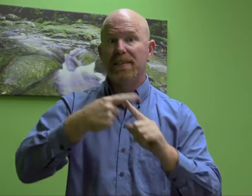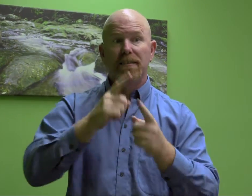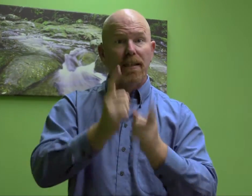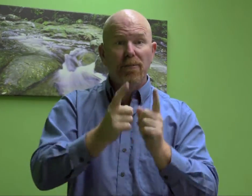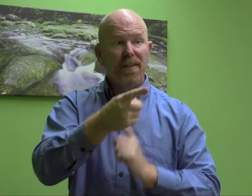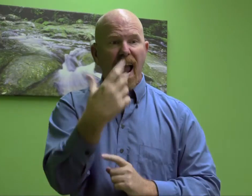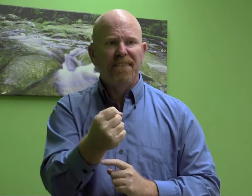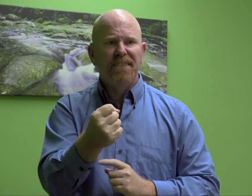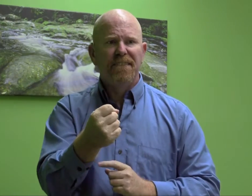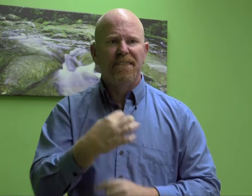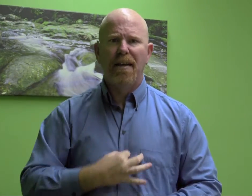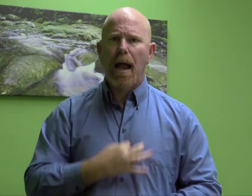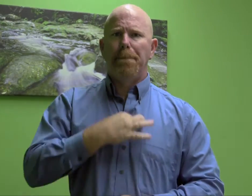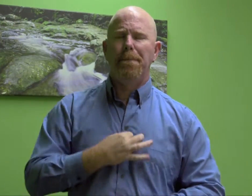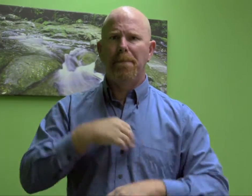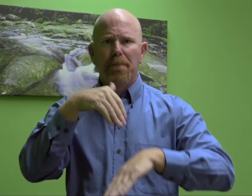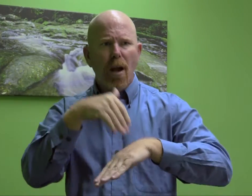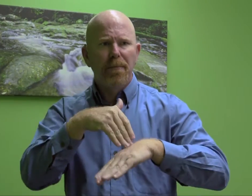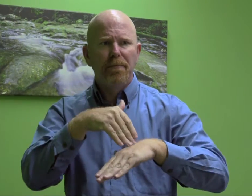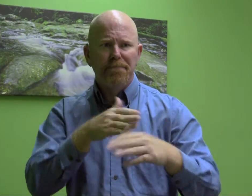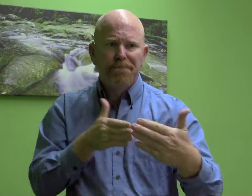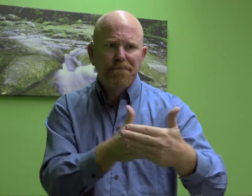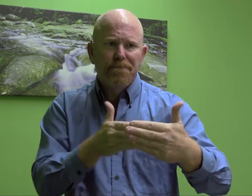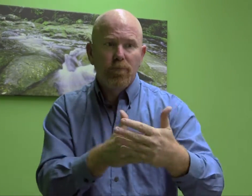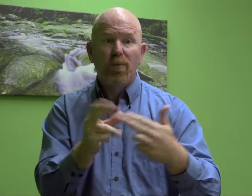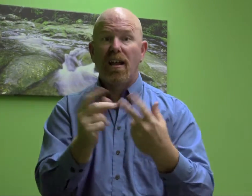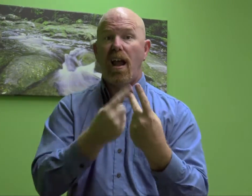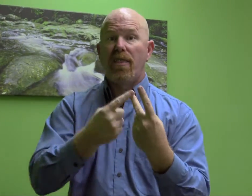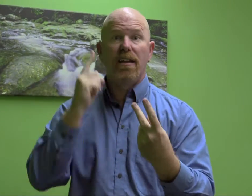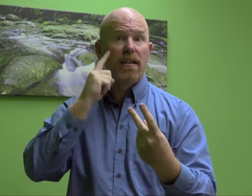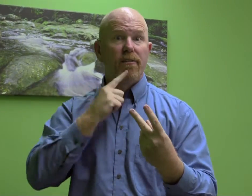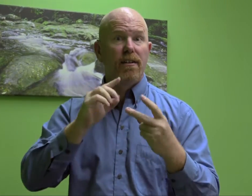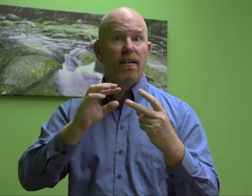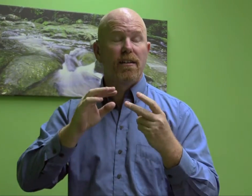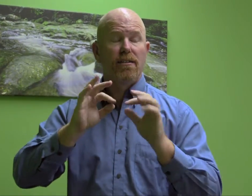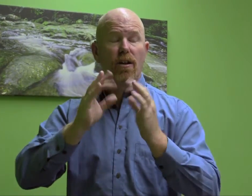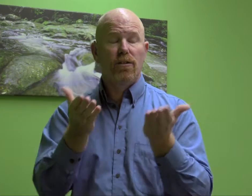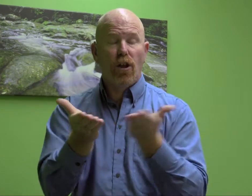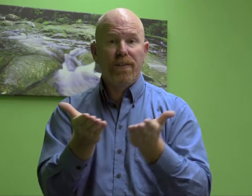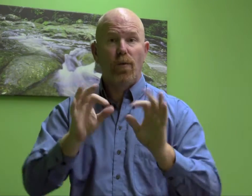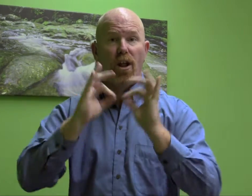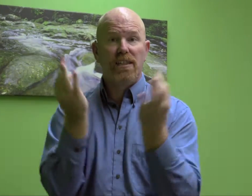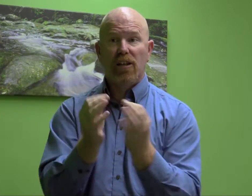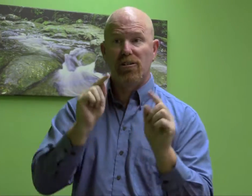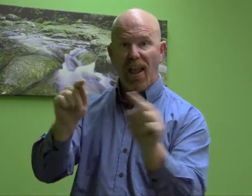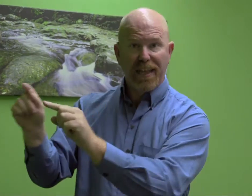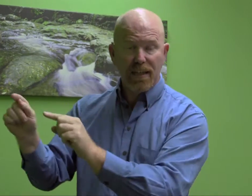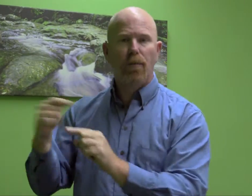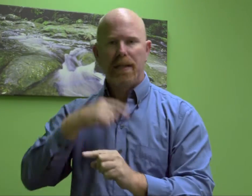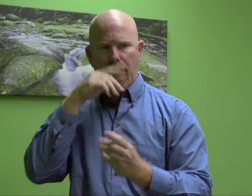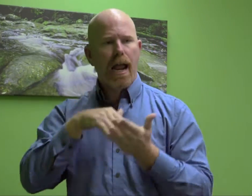Sometimes there might be hiccups and problems with other services or organisations out there,